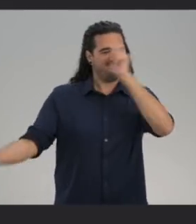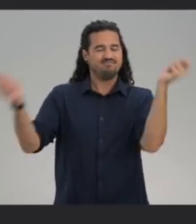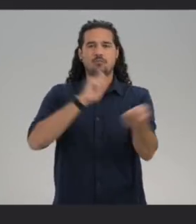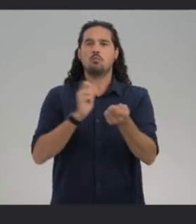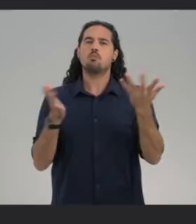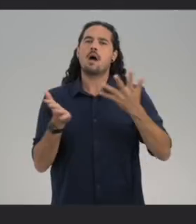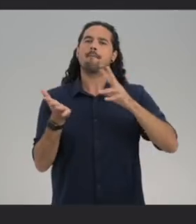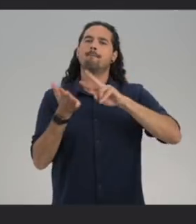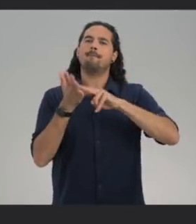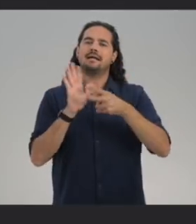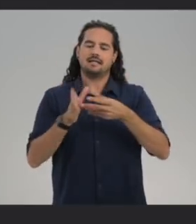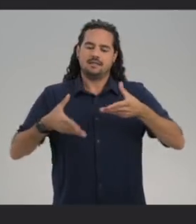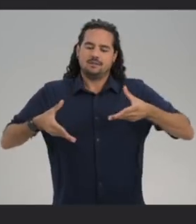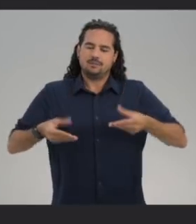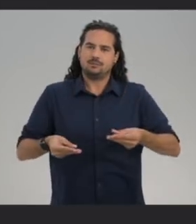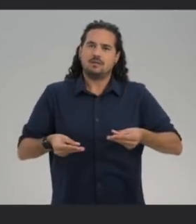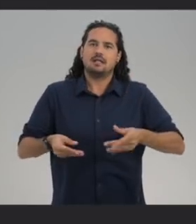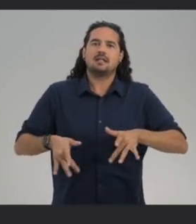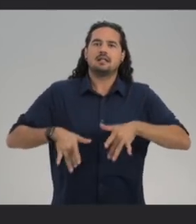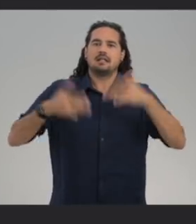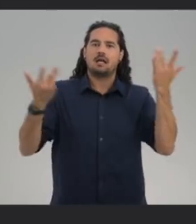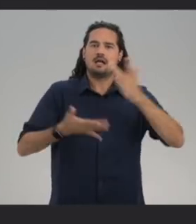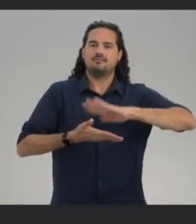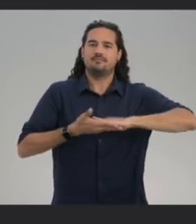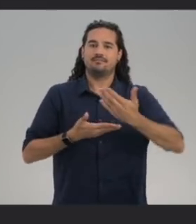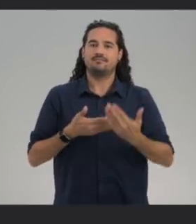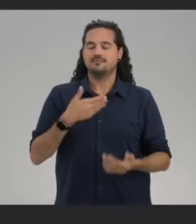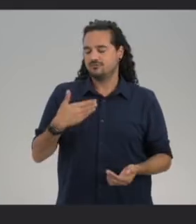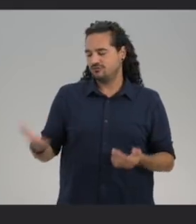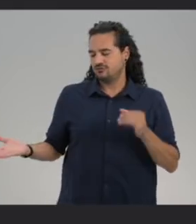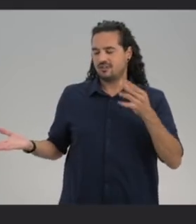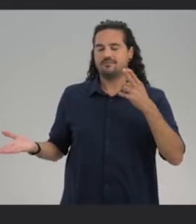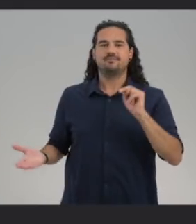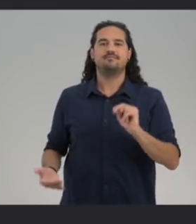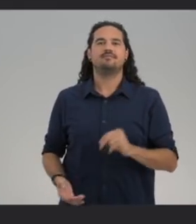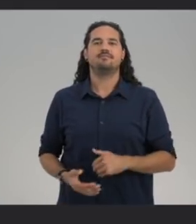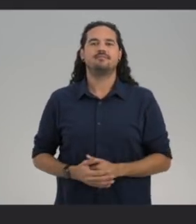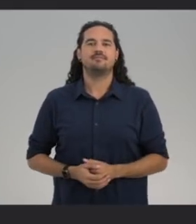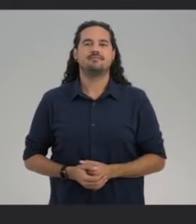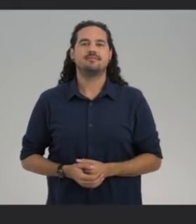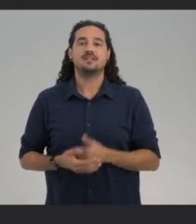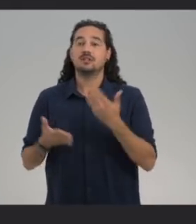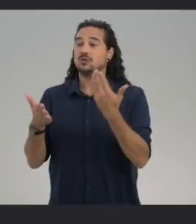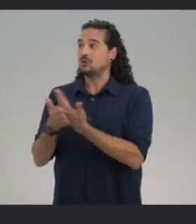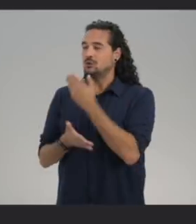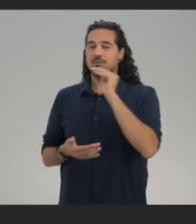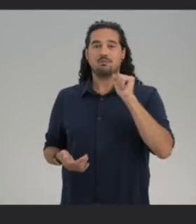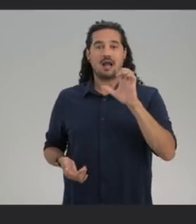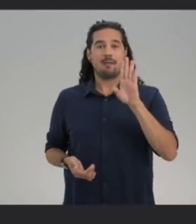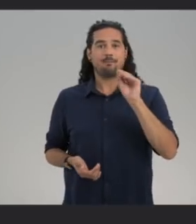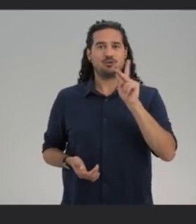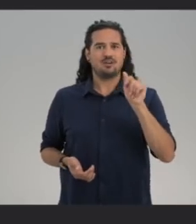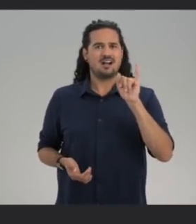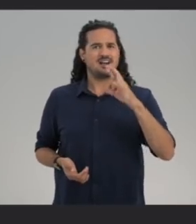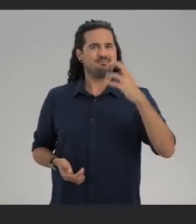what a thin and light notebook can do. Back to you, John. This new MacBook Air is amazing.